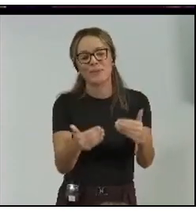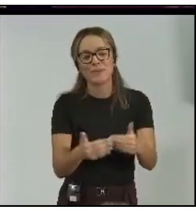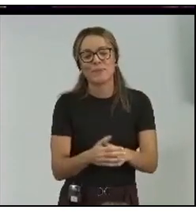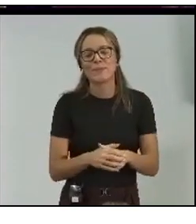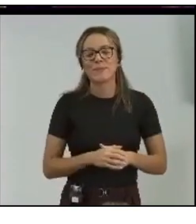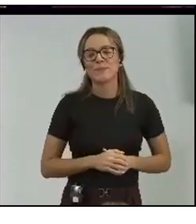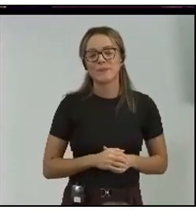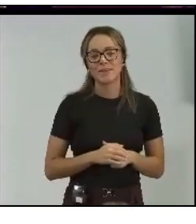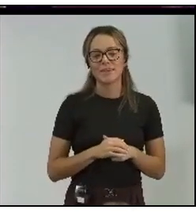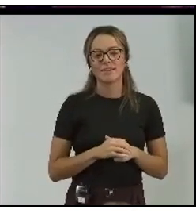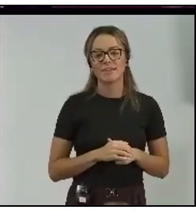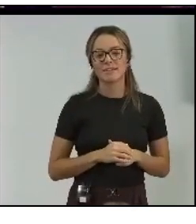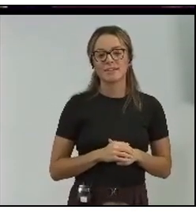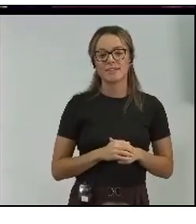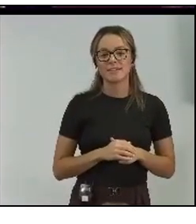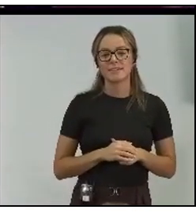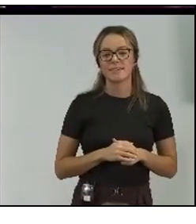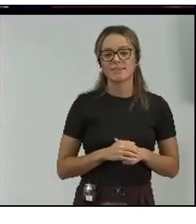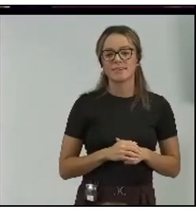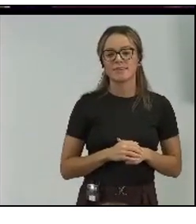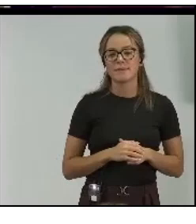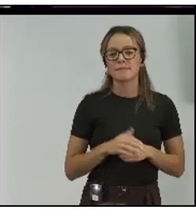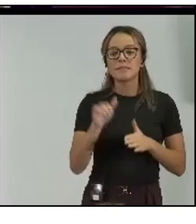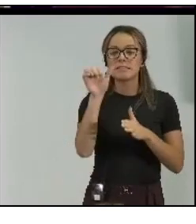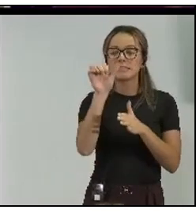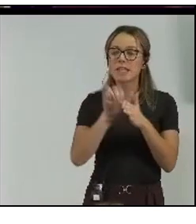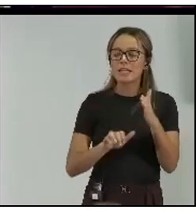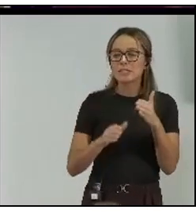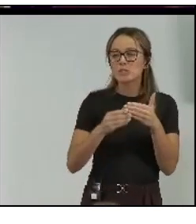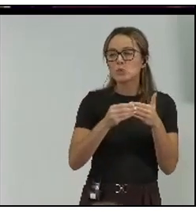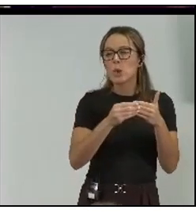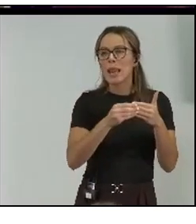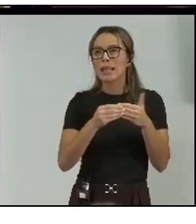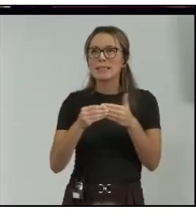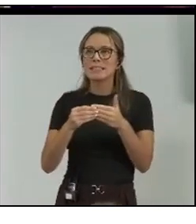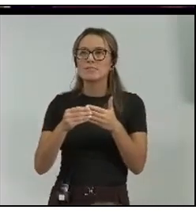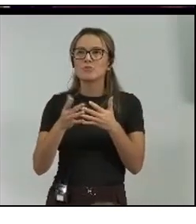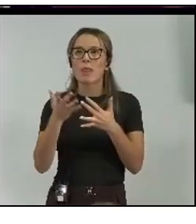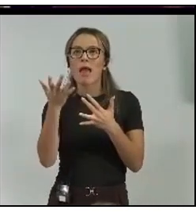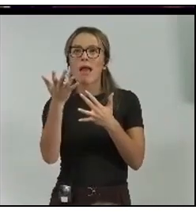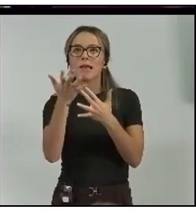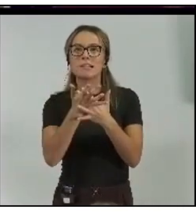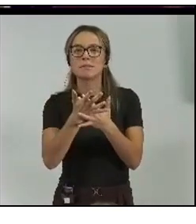I think this is starting to sort of segue into what we do in an accessibility conference, isn't it? It sounds quite the same as the stuff